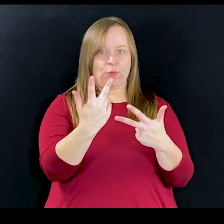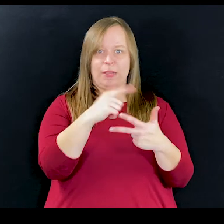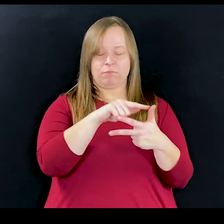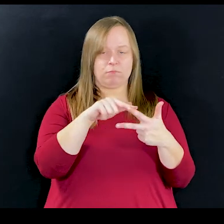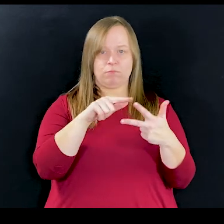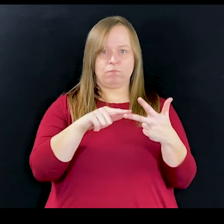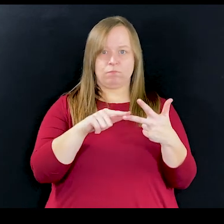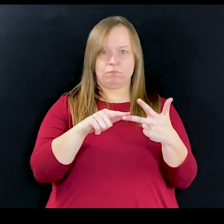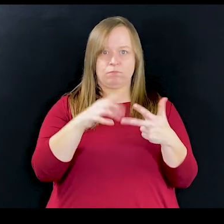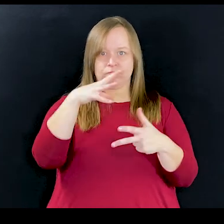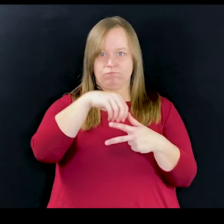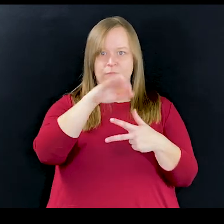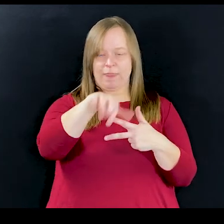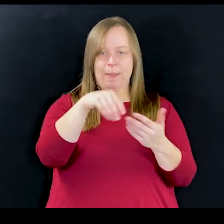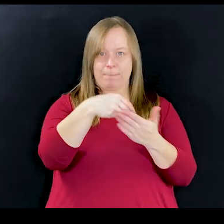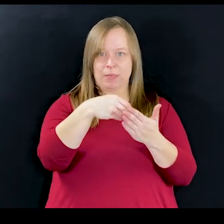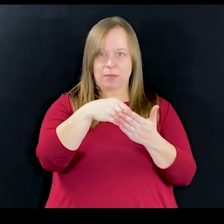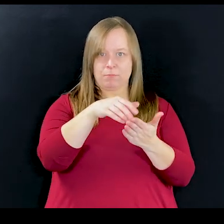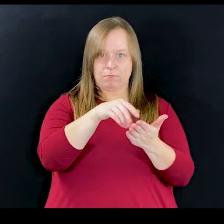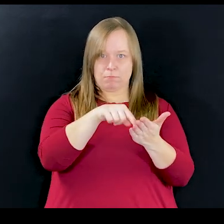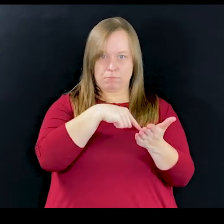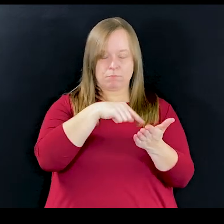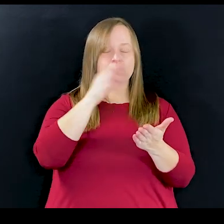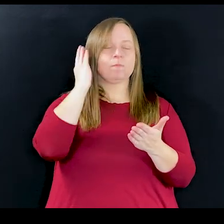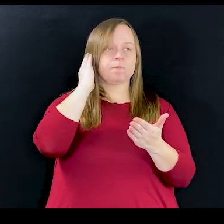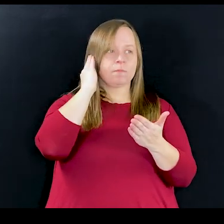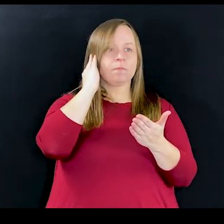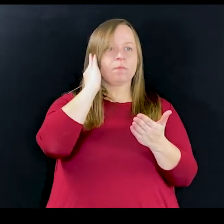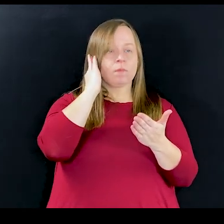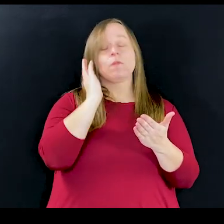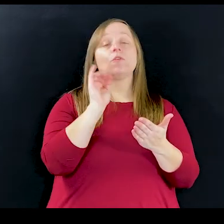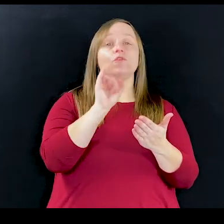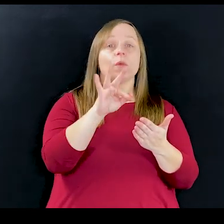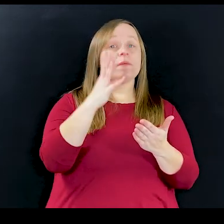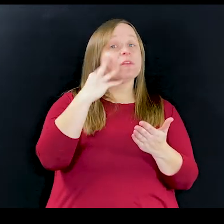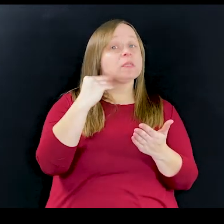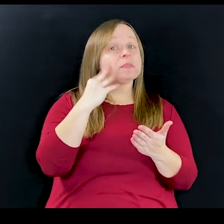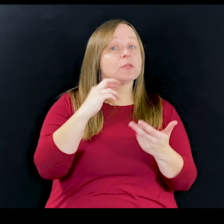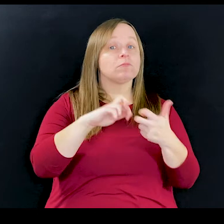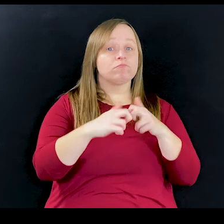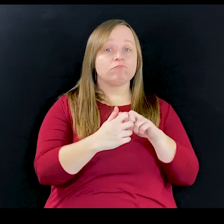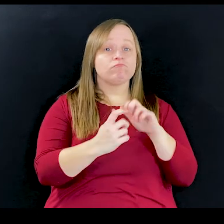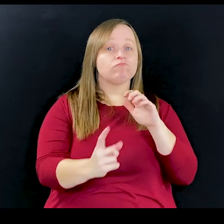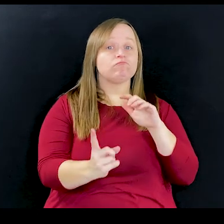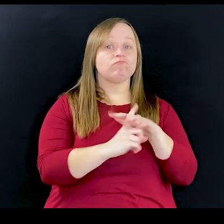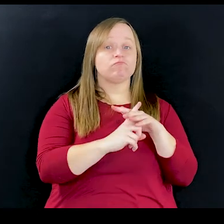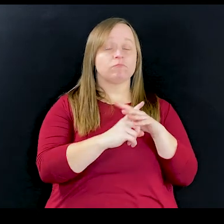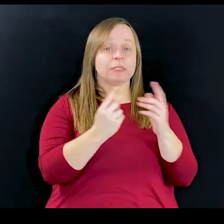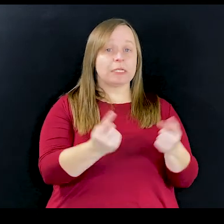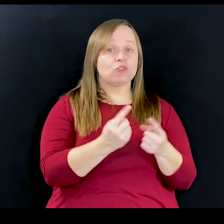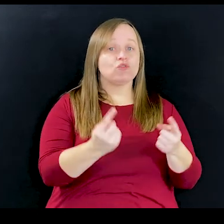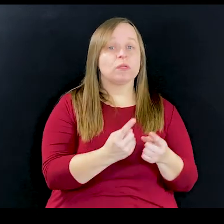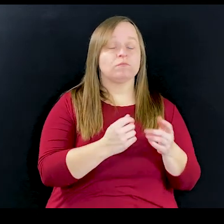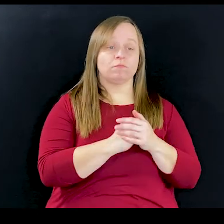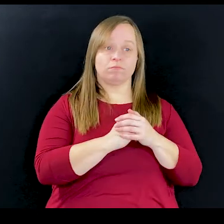subject to that claims process. So if you have experienced an injury,